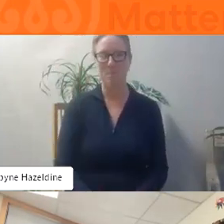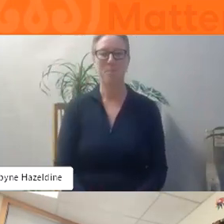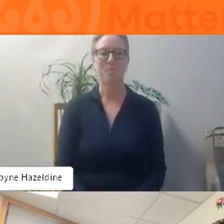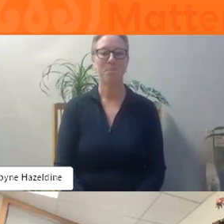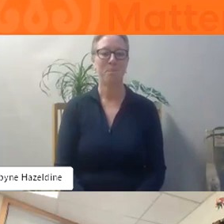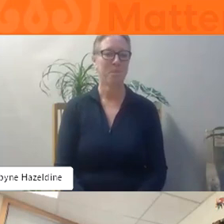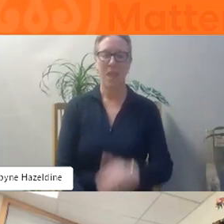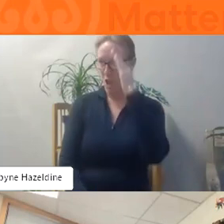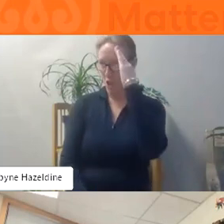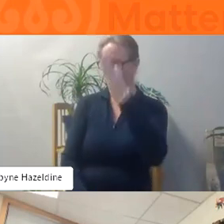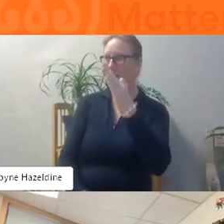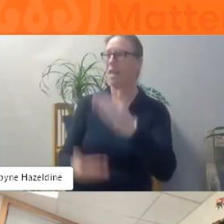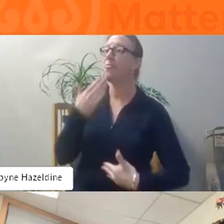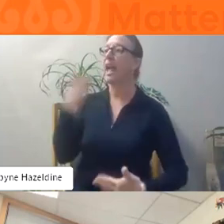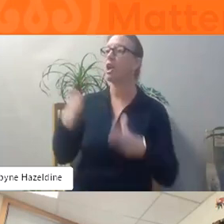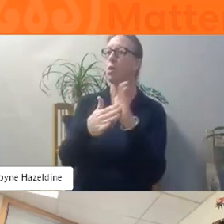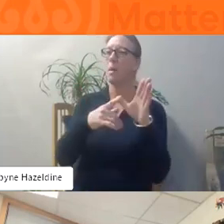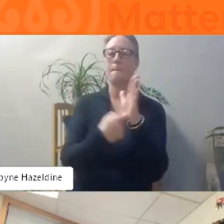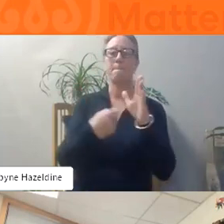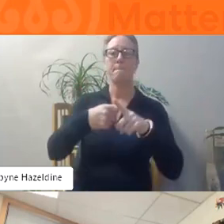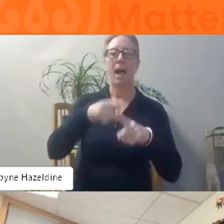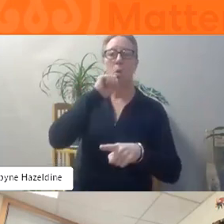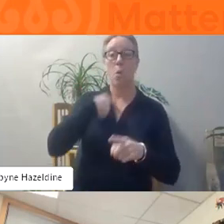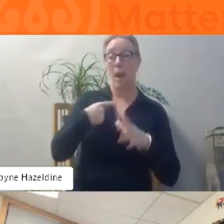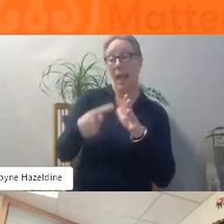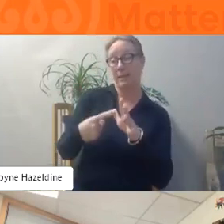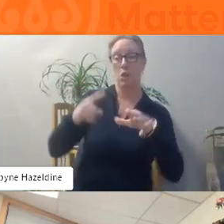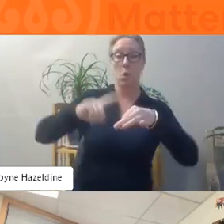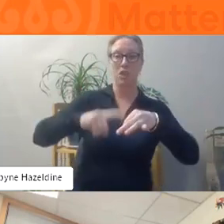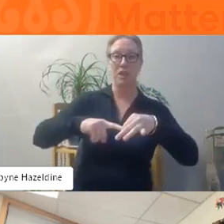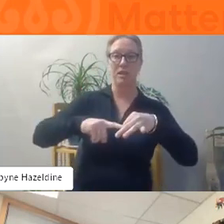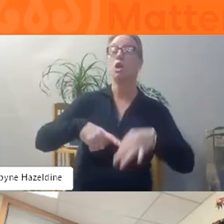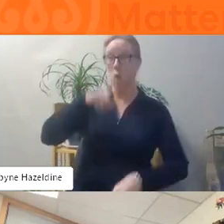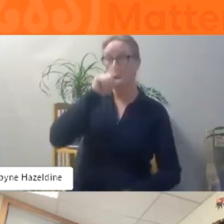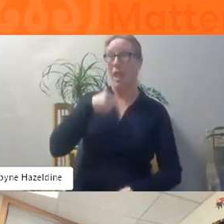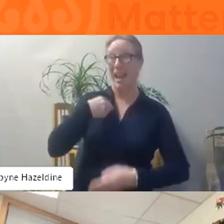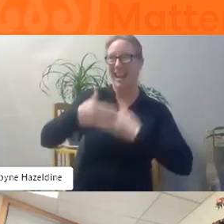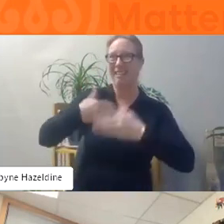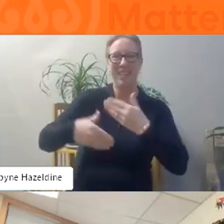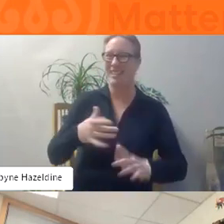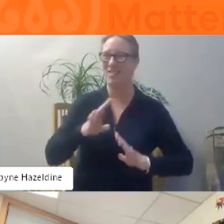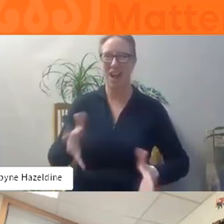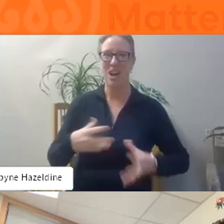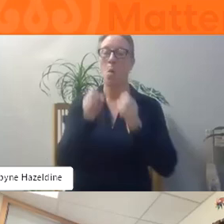ora, thank you, Mark. We're going to ask some questions and you can carry on. Lots of wonderful themes that have come up and we will go